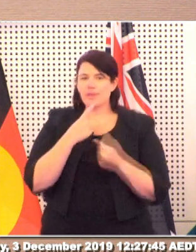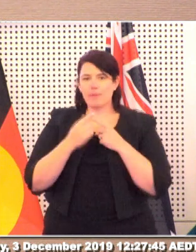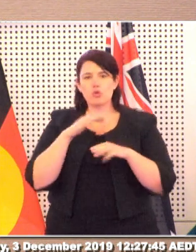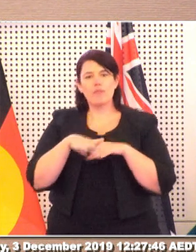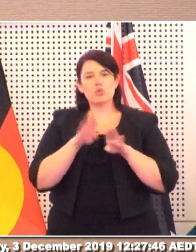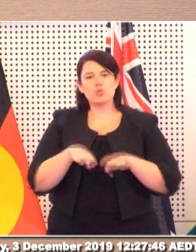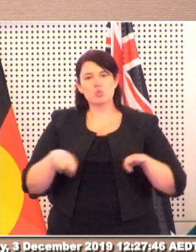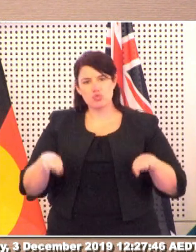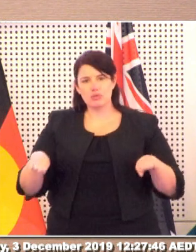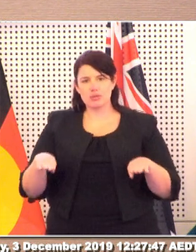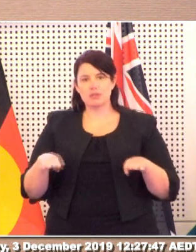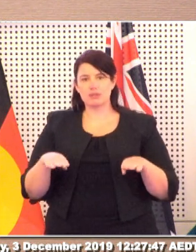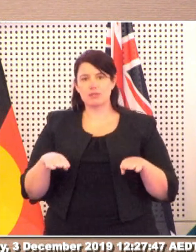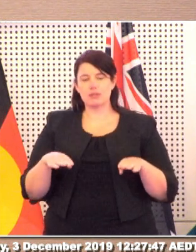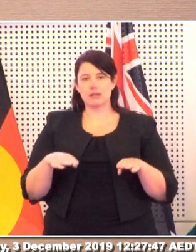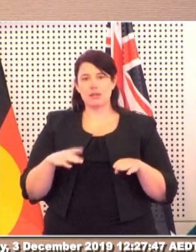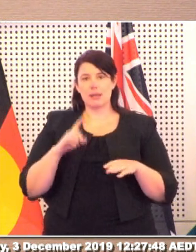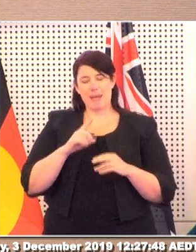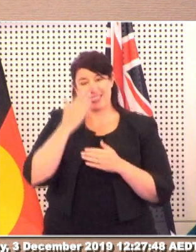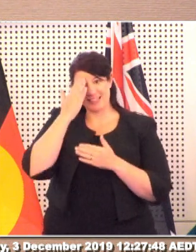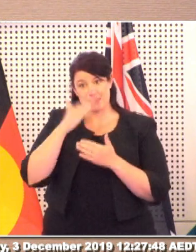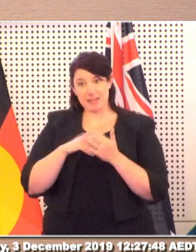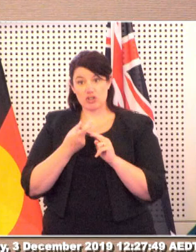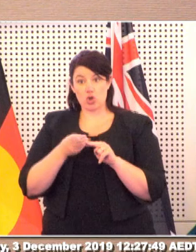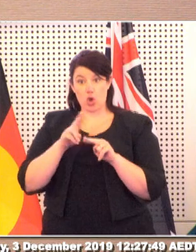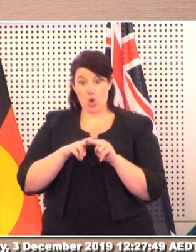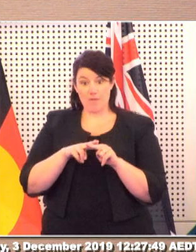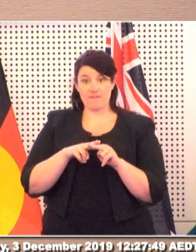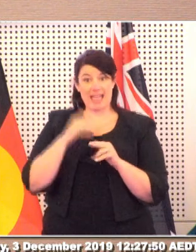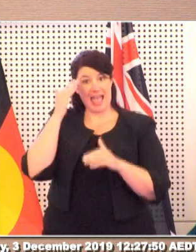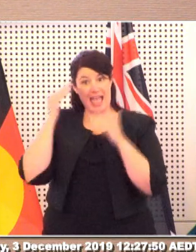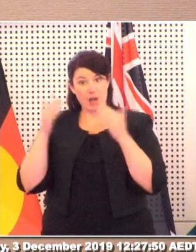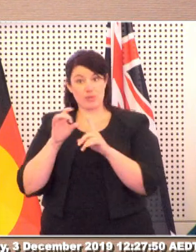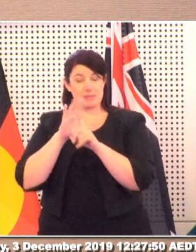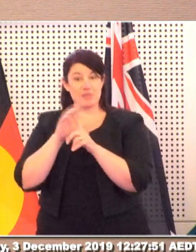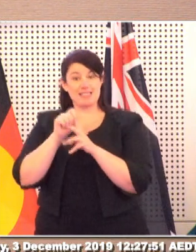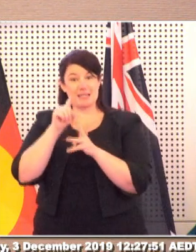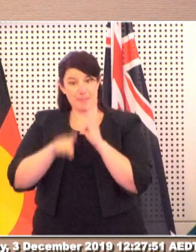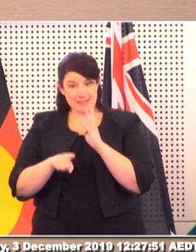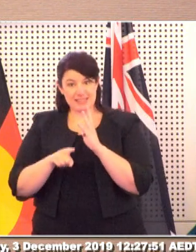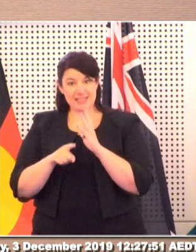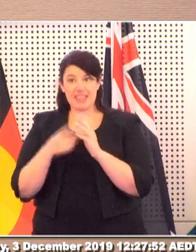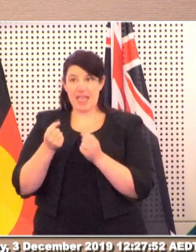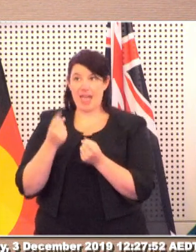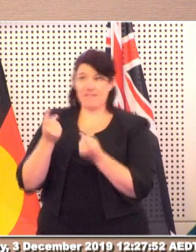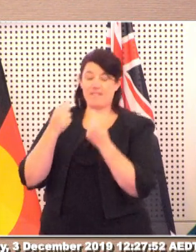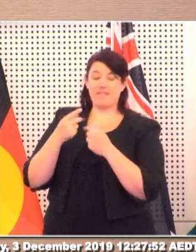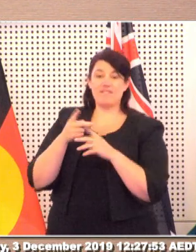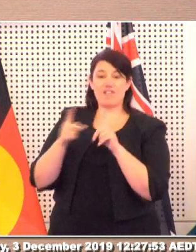about the experience of – of adults with disability who experience violence from their family care-givers.